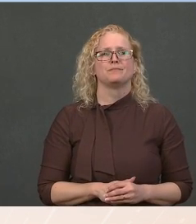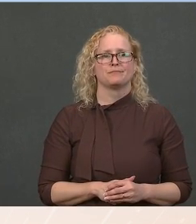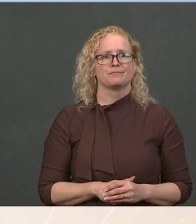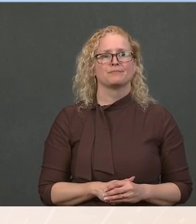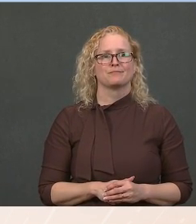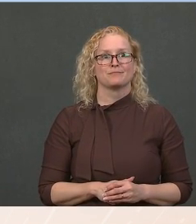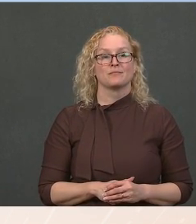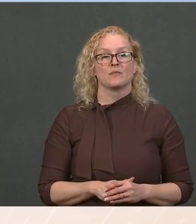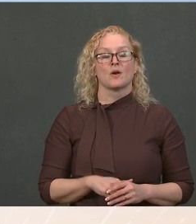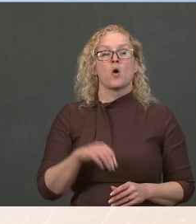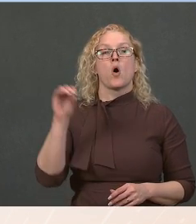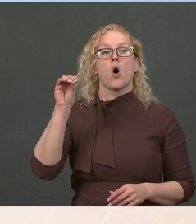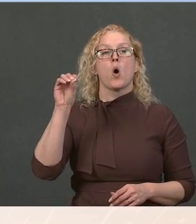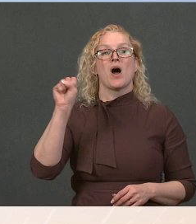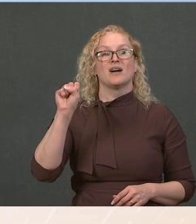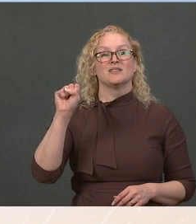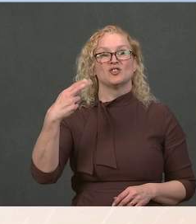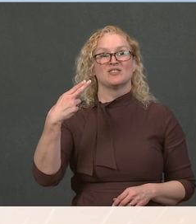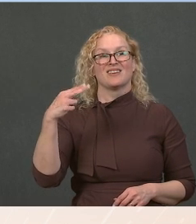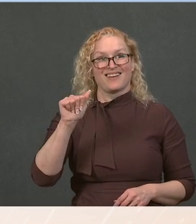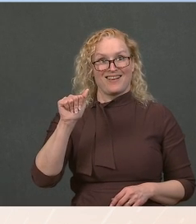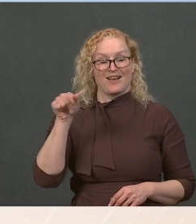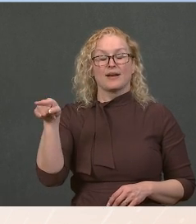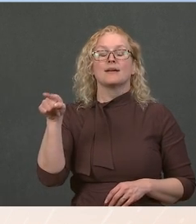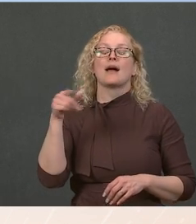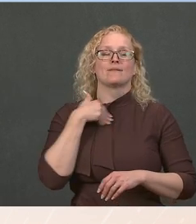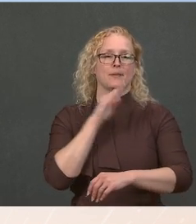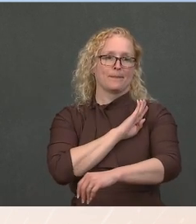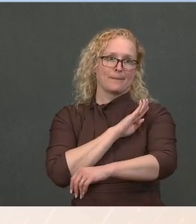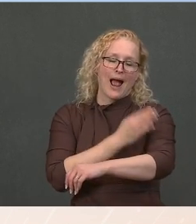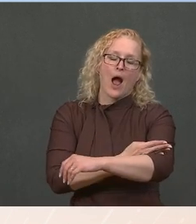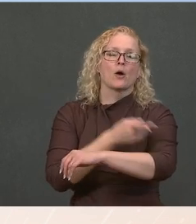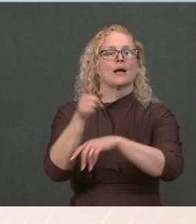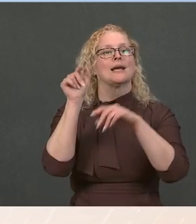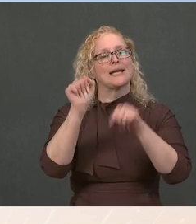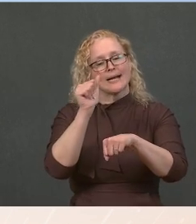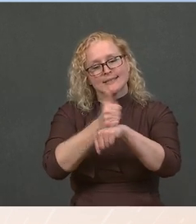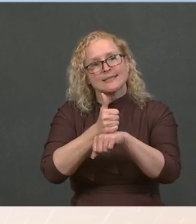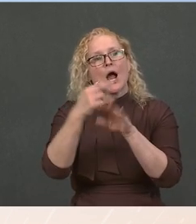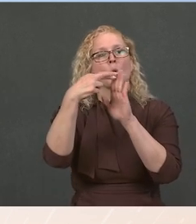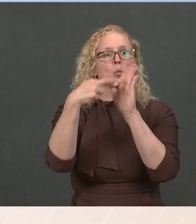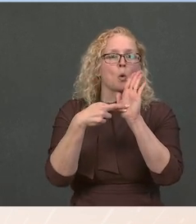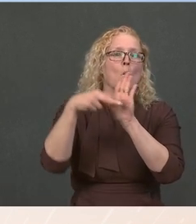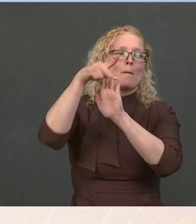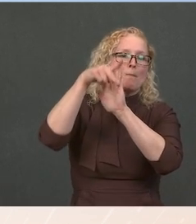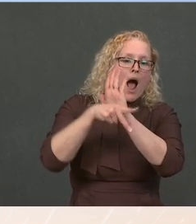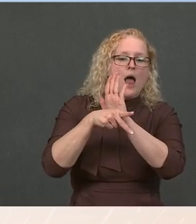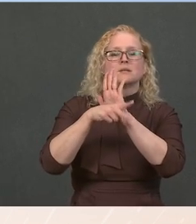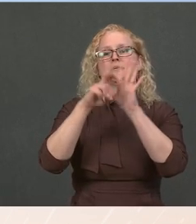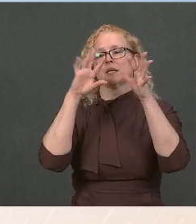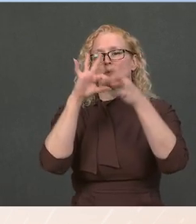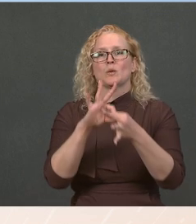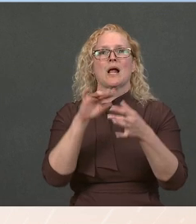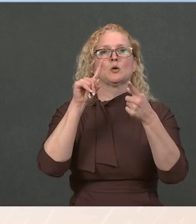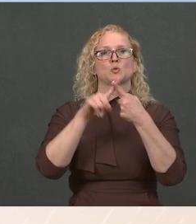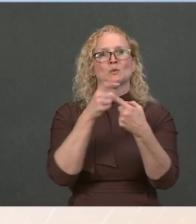to protect workers in staying safe and healthy" in their jobs. So, this is something that we believe that we have authority to do --